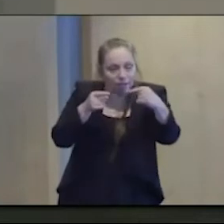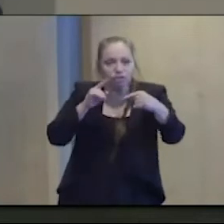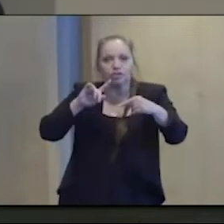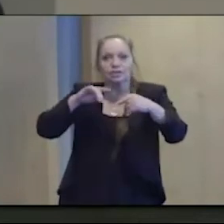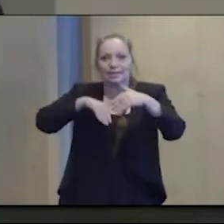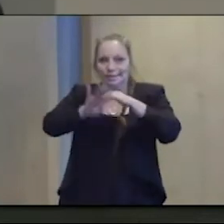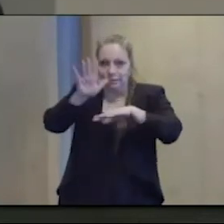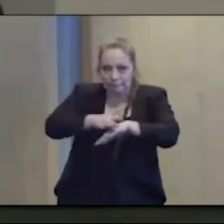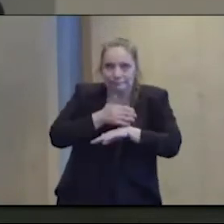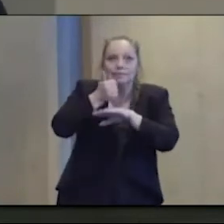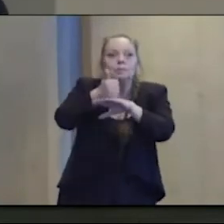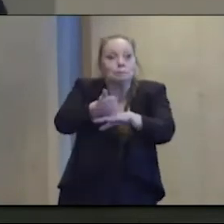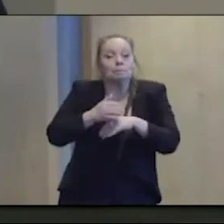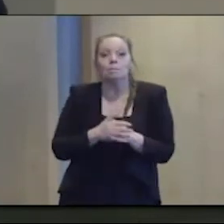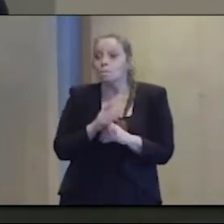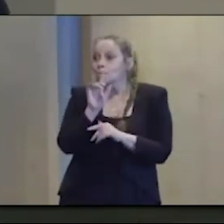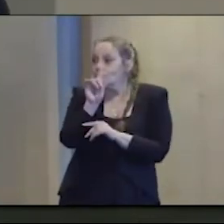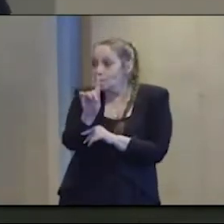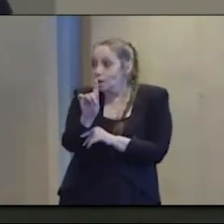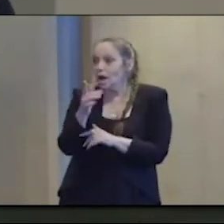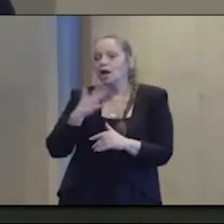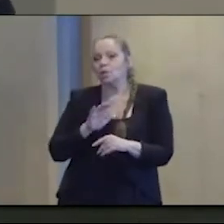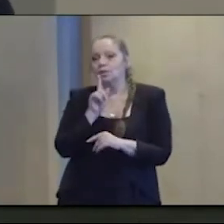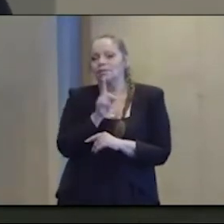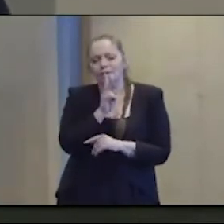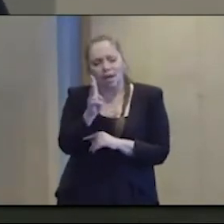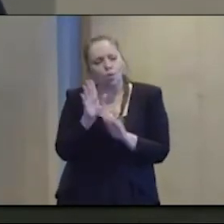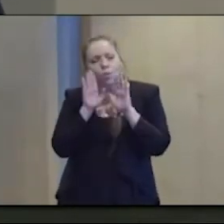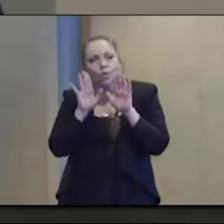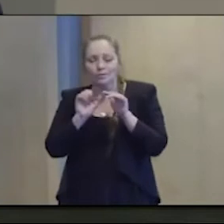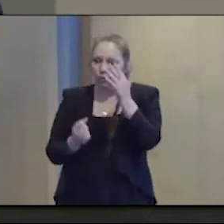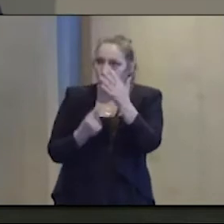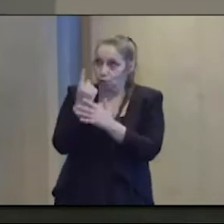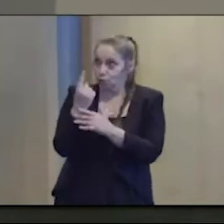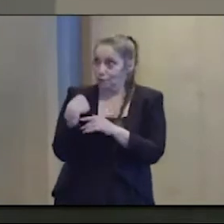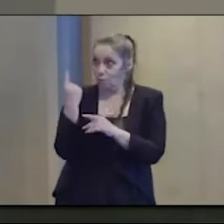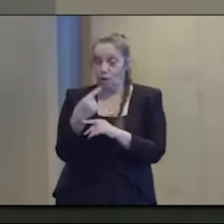adopting them. But I want to reiterate this is a great opportunity for us to actually understand